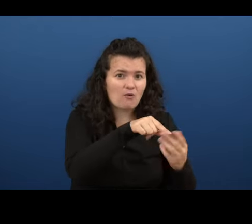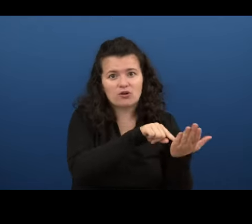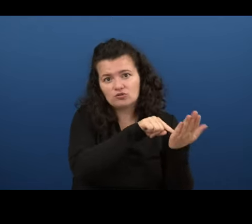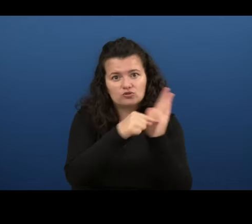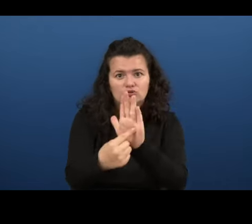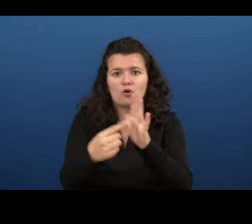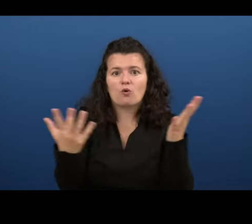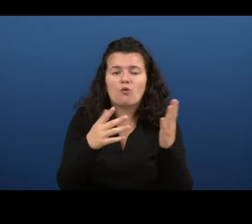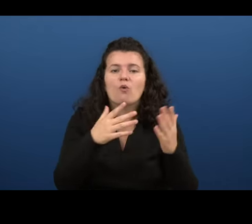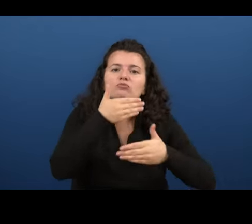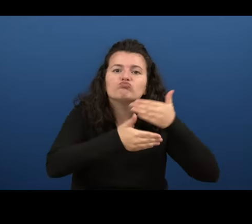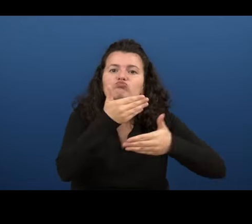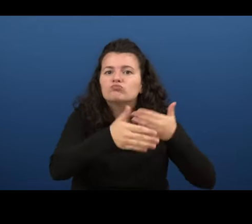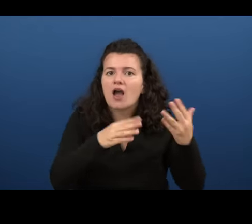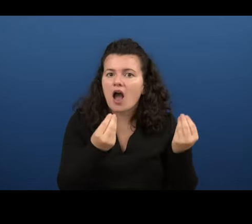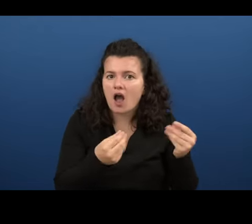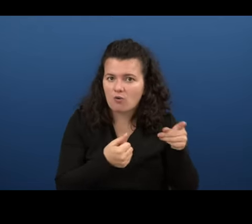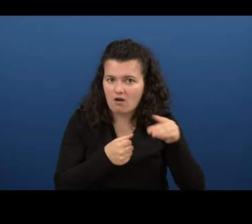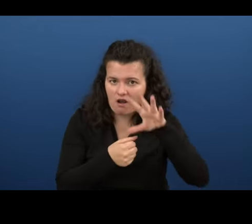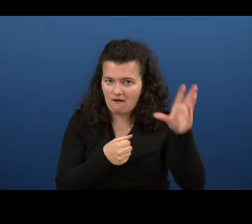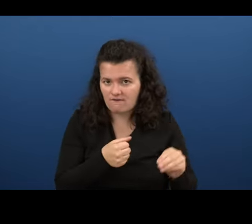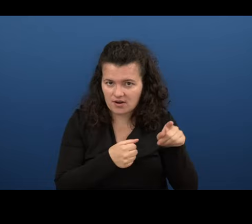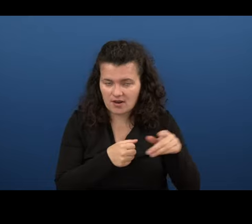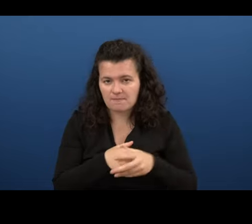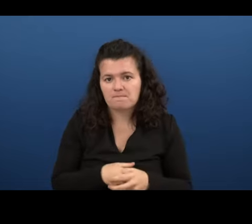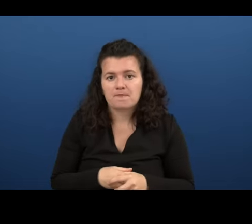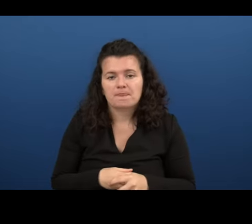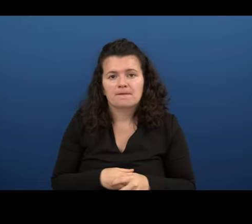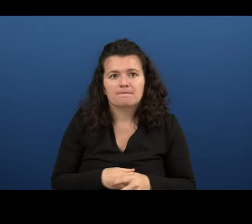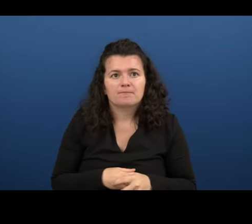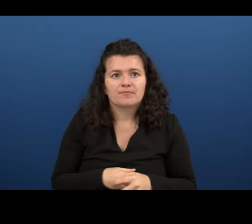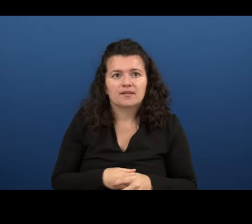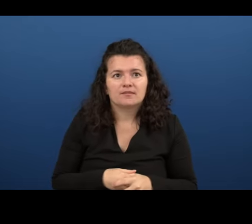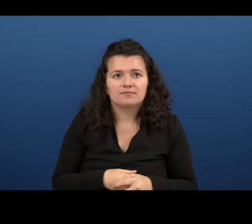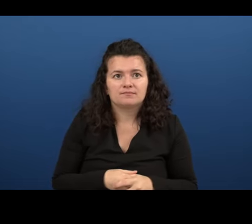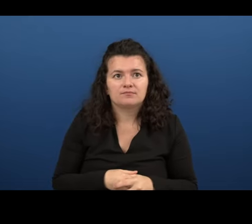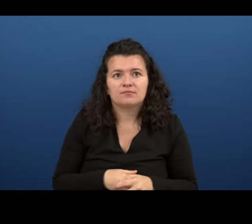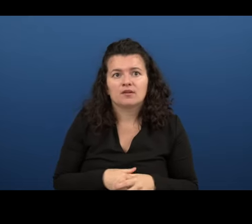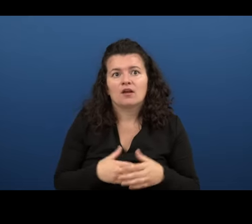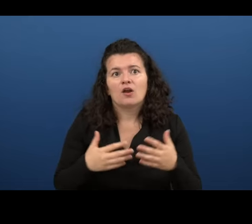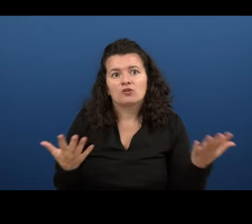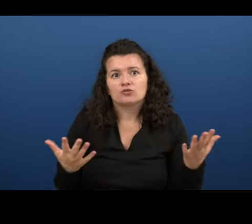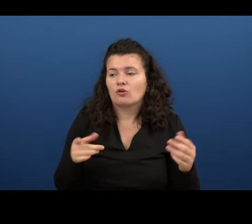disability networks in Africa, whether as members of an Nvidia or as an organization